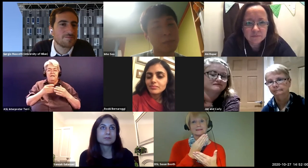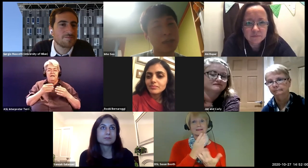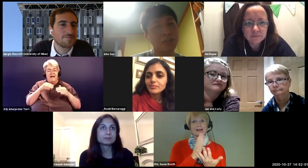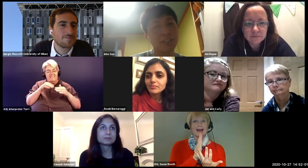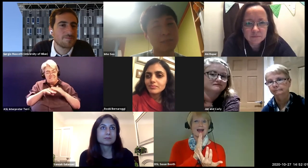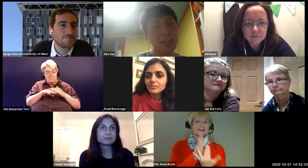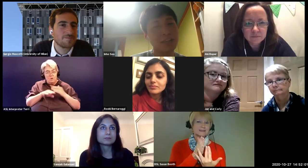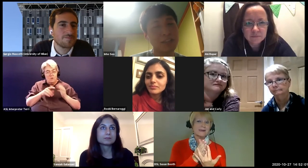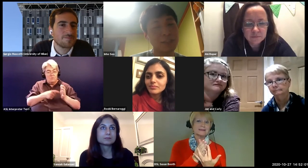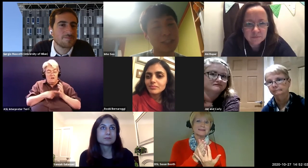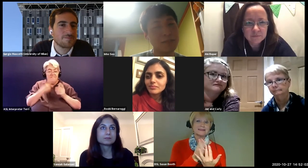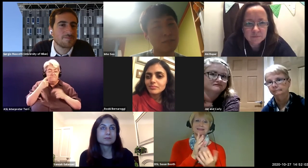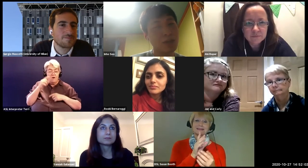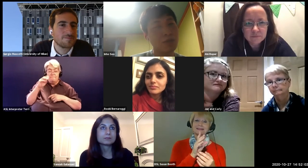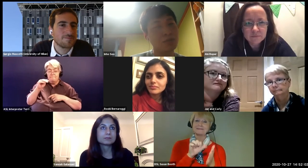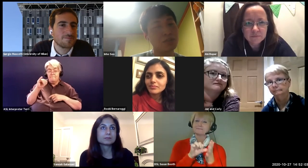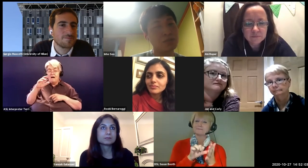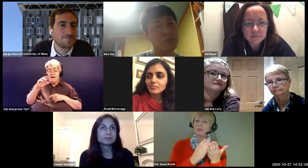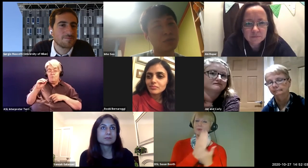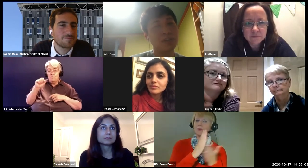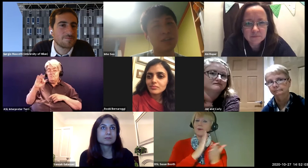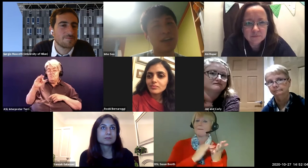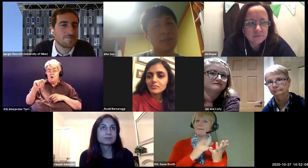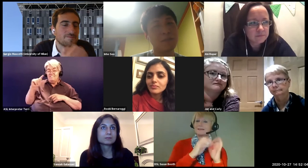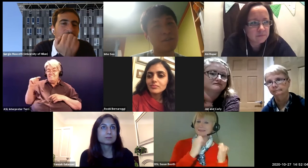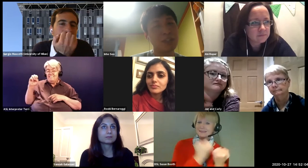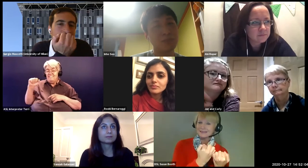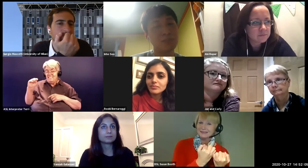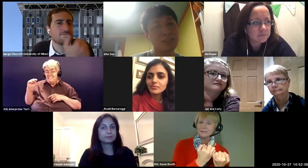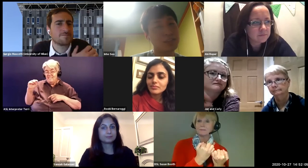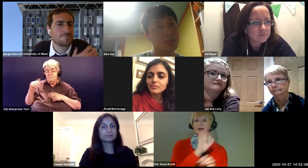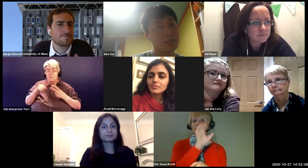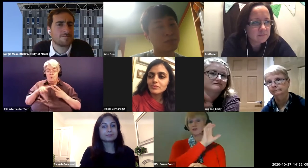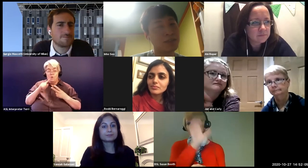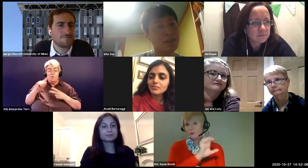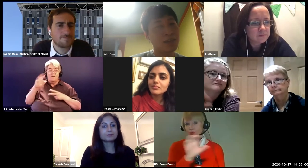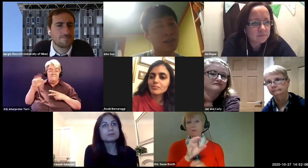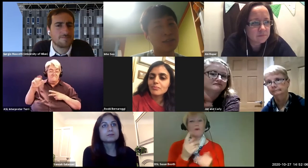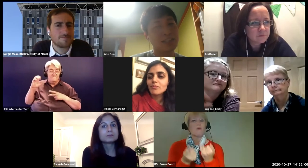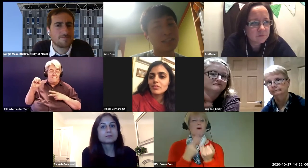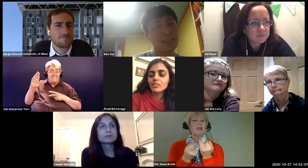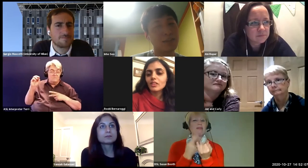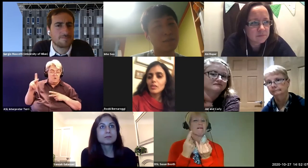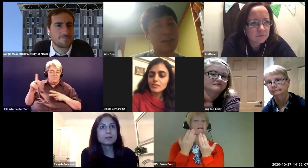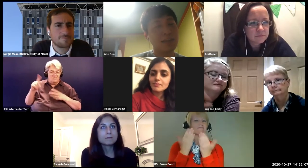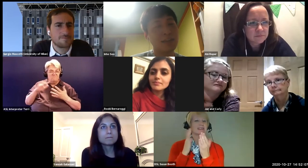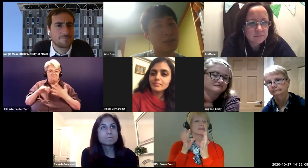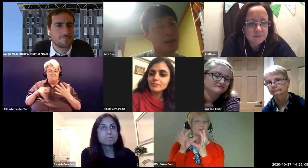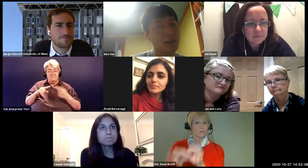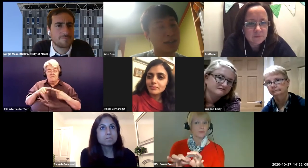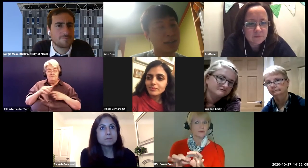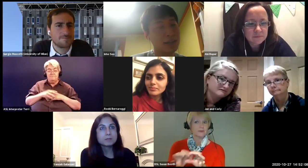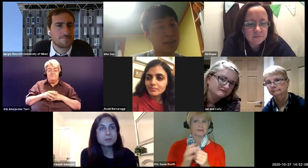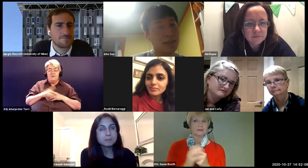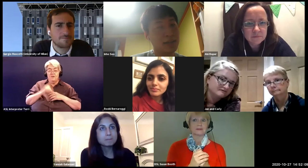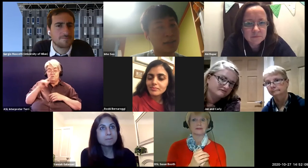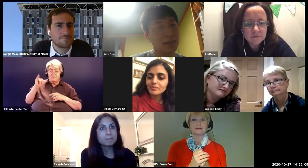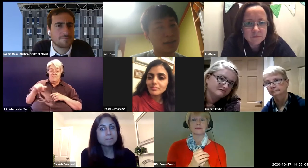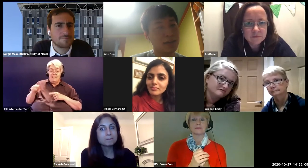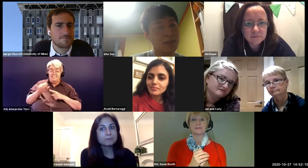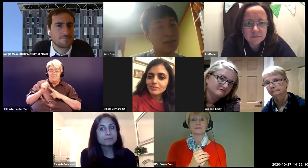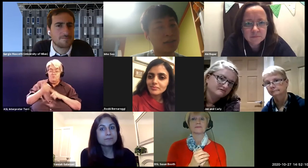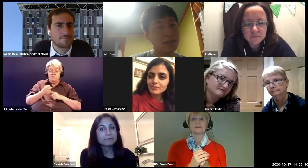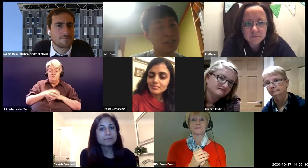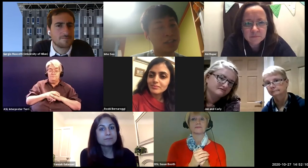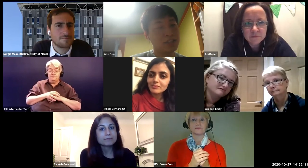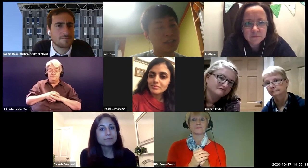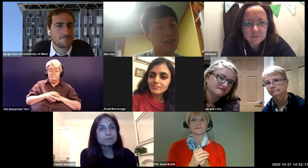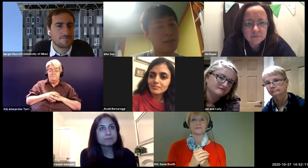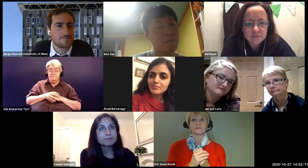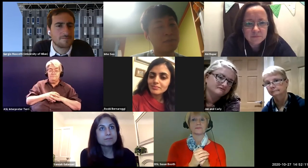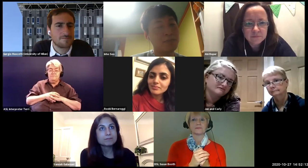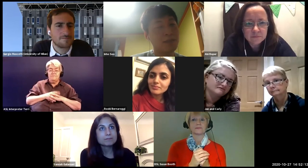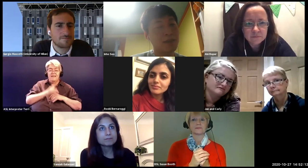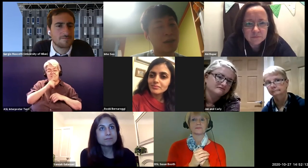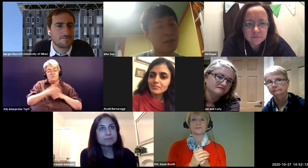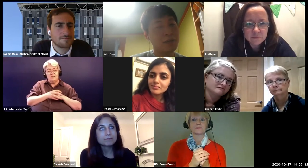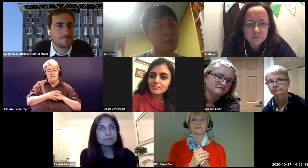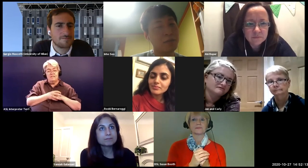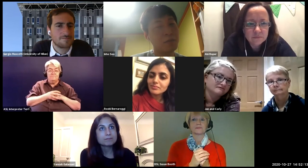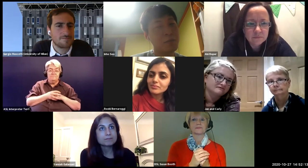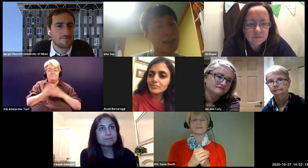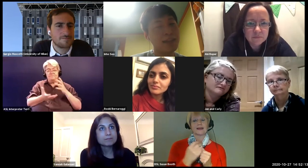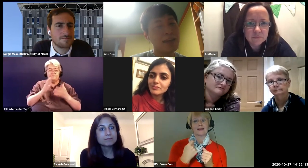micro Microsoft team or Zoom or other facebook so the case of that I uh actually uh when I